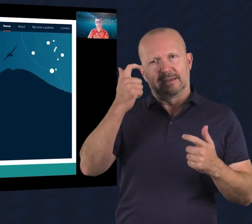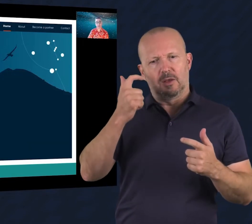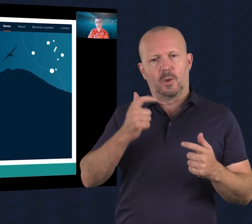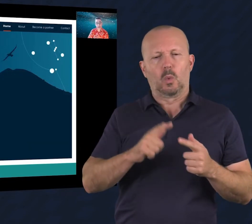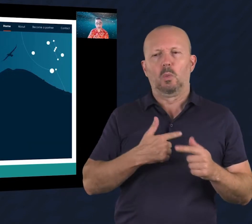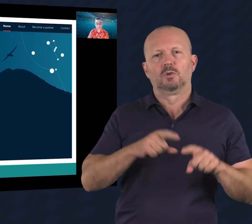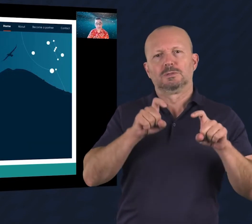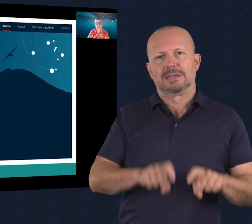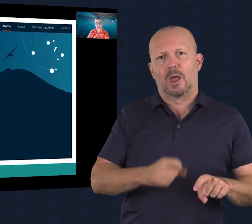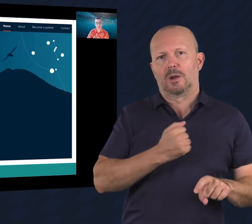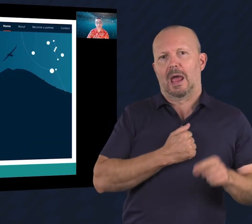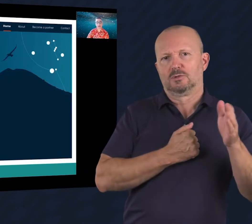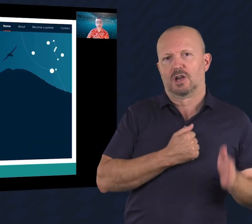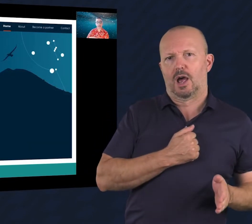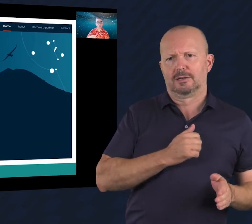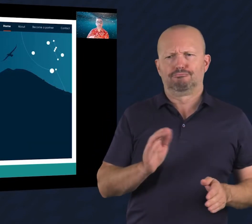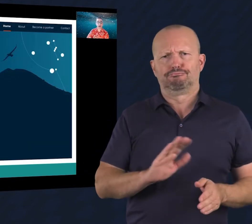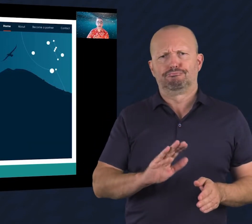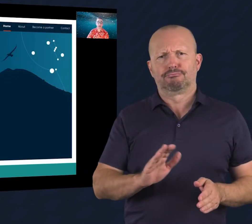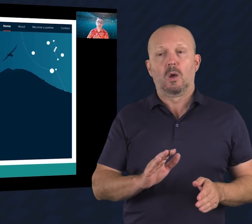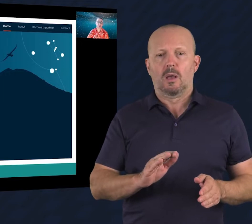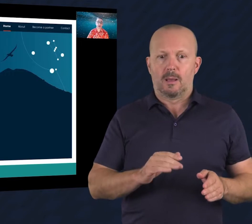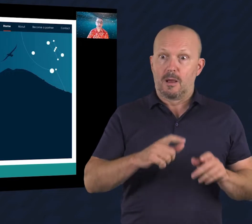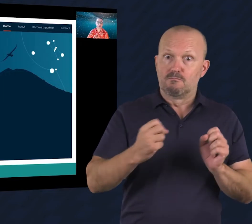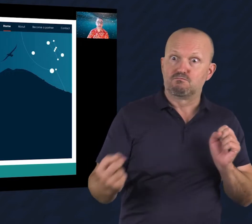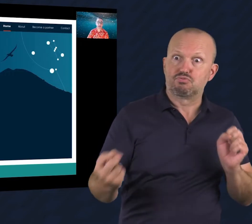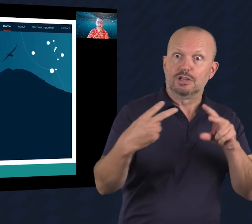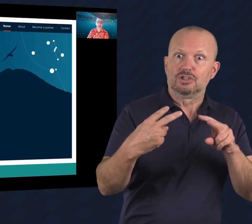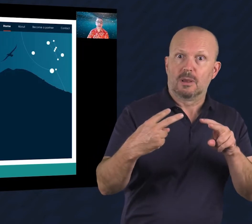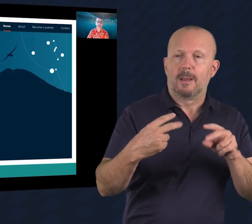Instead, our metaphor means that we've made it easy to find content partners and metadata,